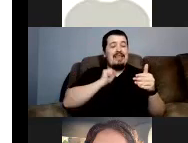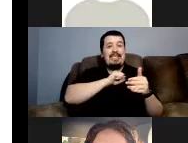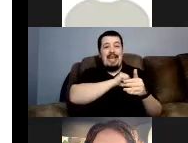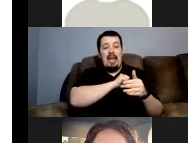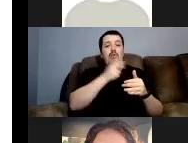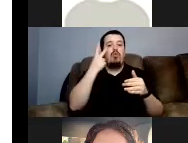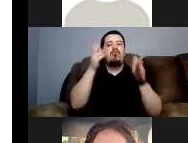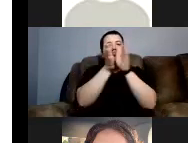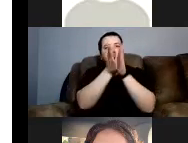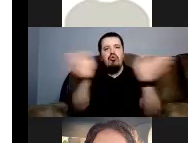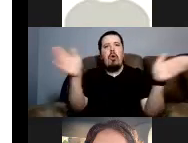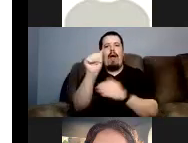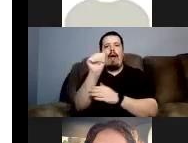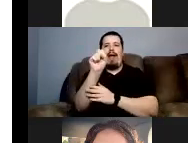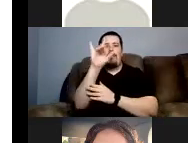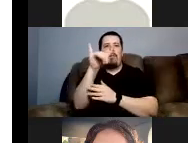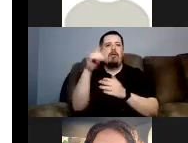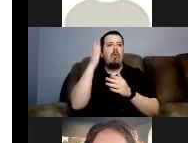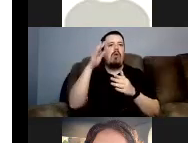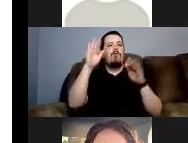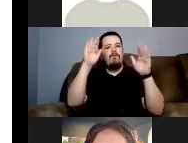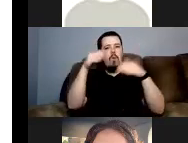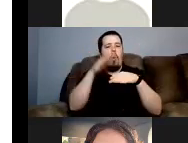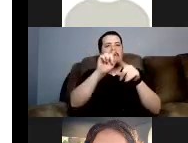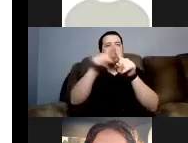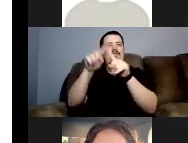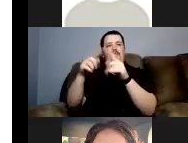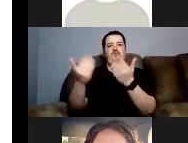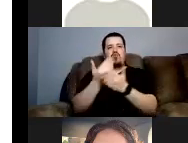session take off. And there'll be a few things that we'll be watching really closely this year: